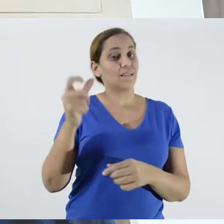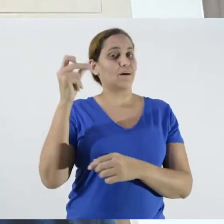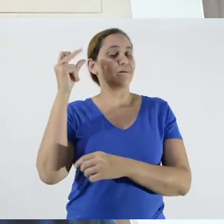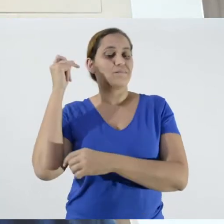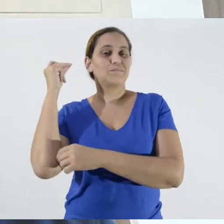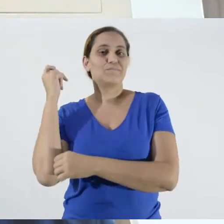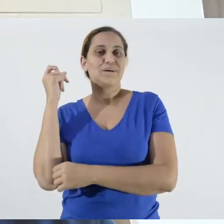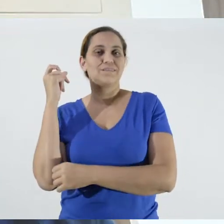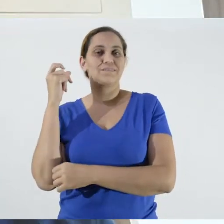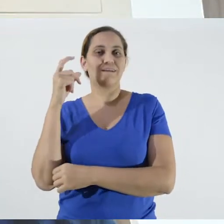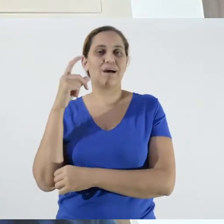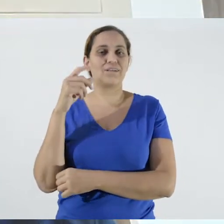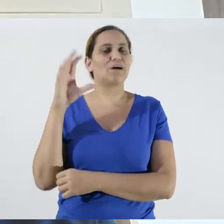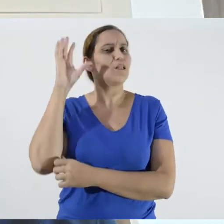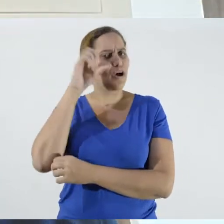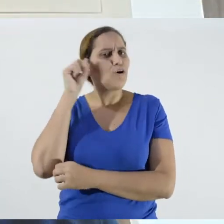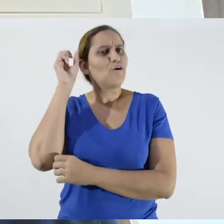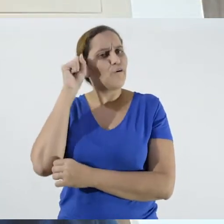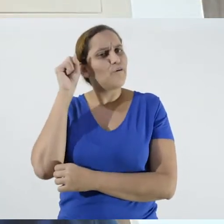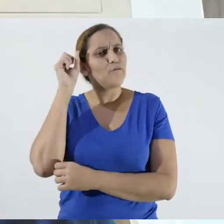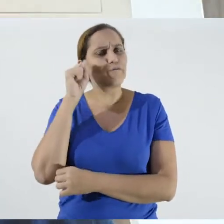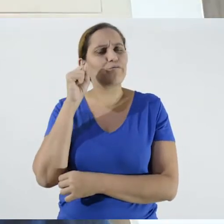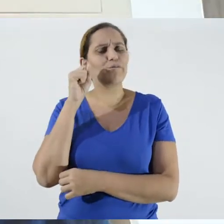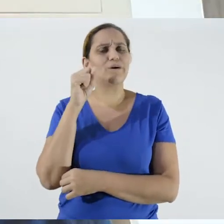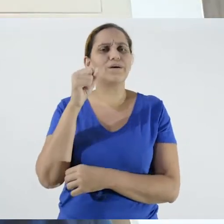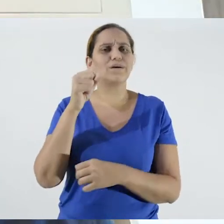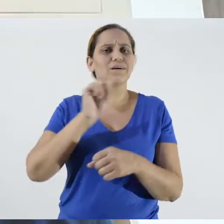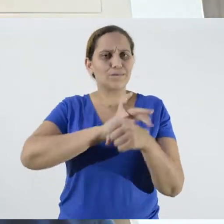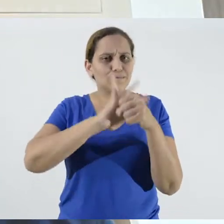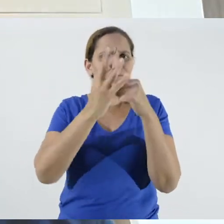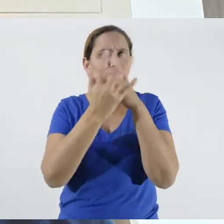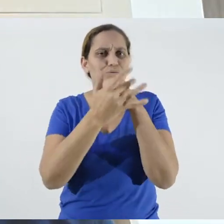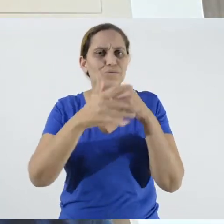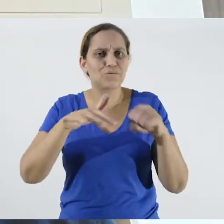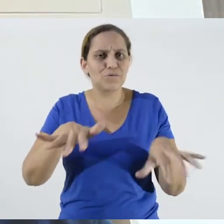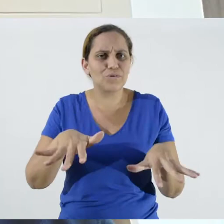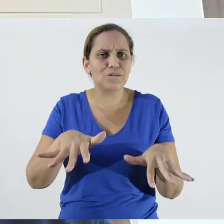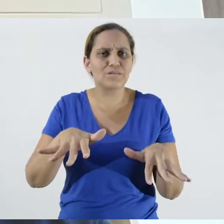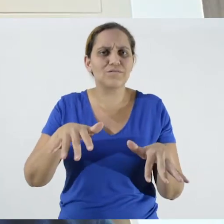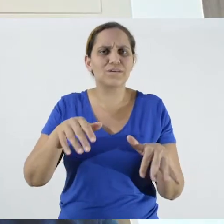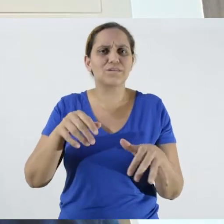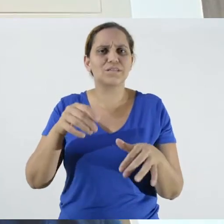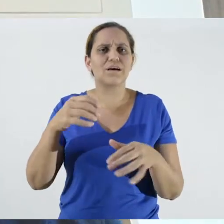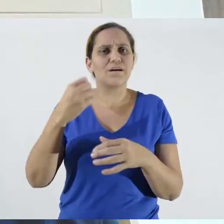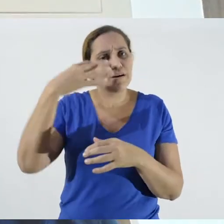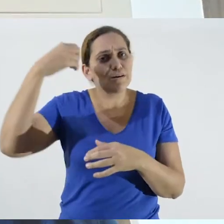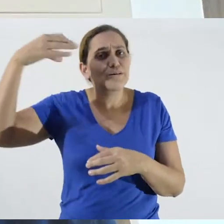the coronavirus had been traveling between continents, and there is a phrase in the drawing, which